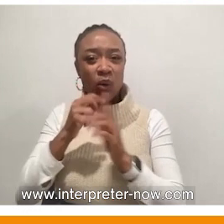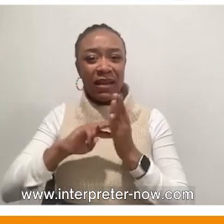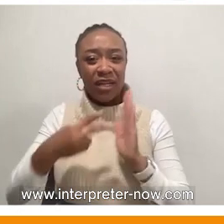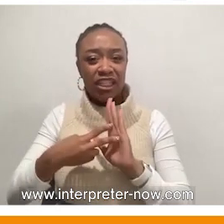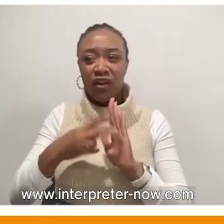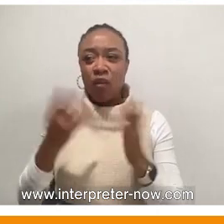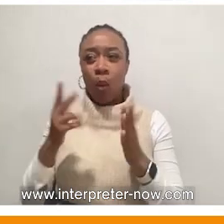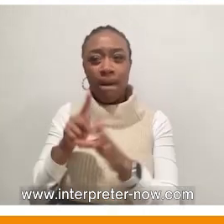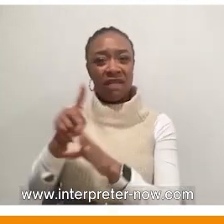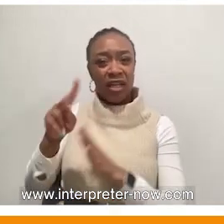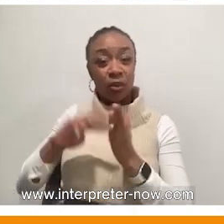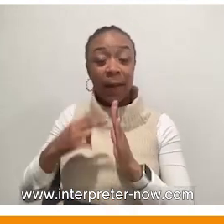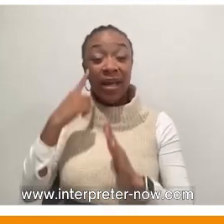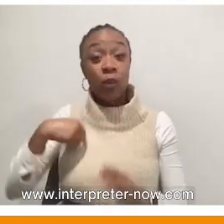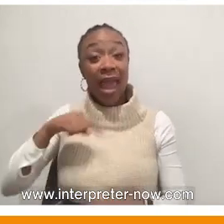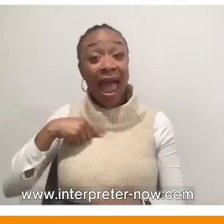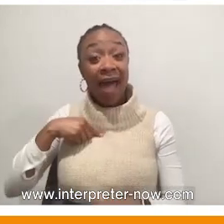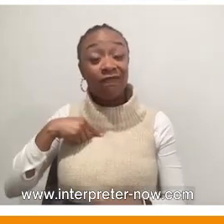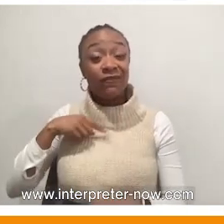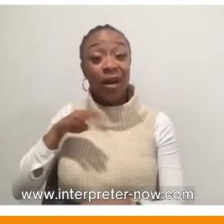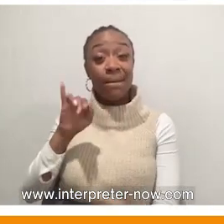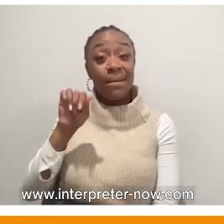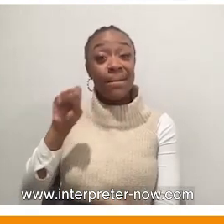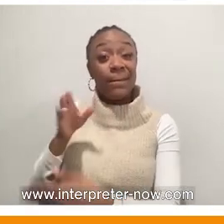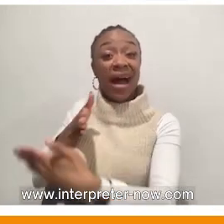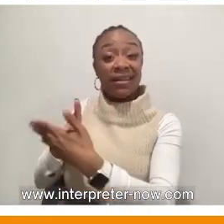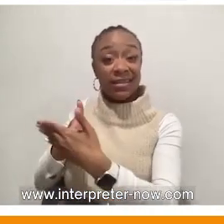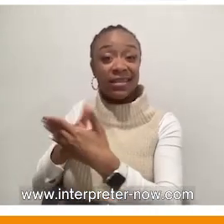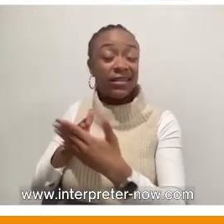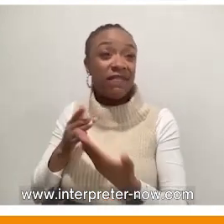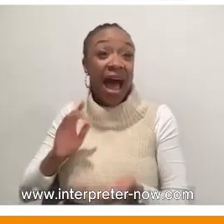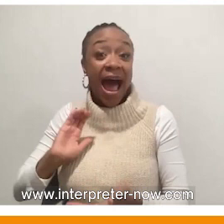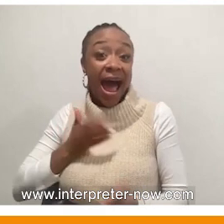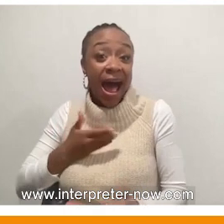It's because we all have our bias because of our lived experiences, which is fine.